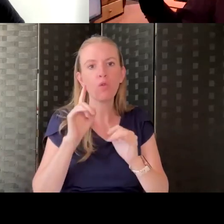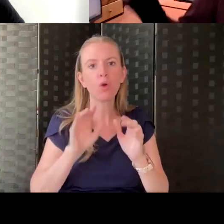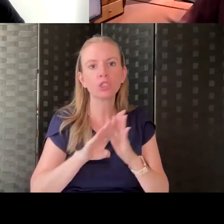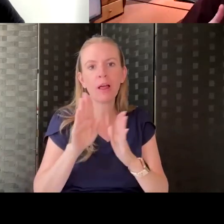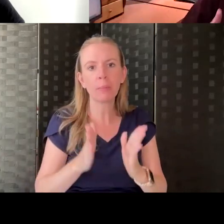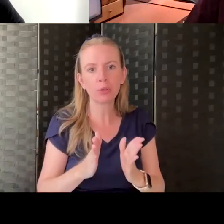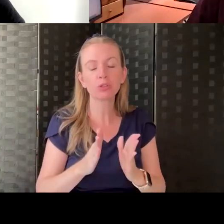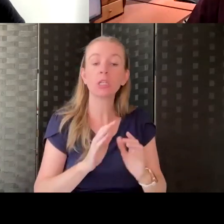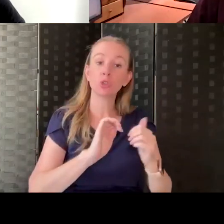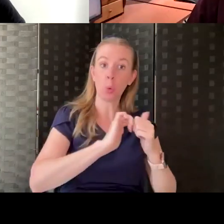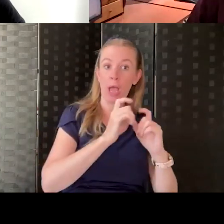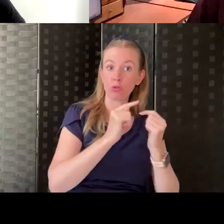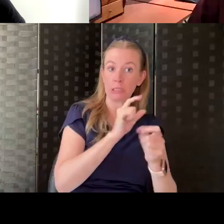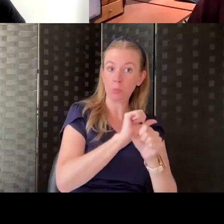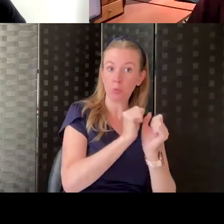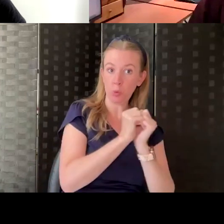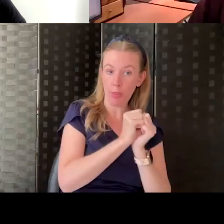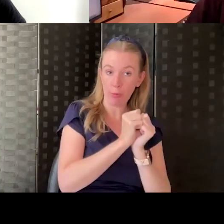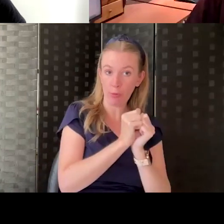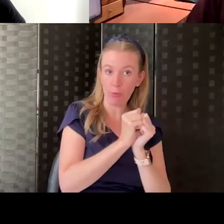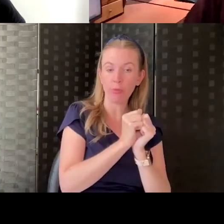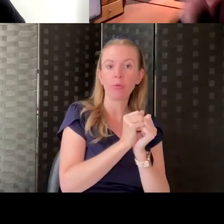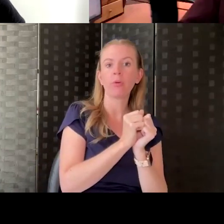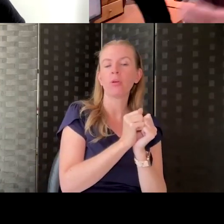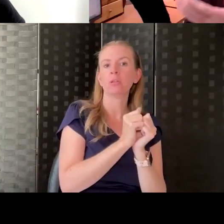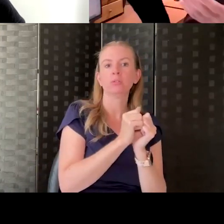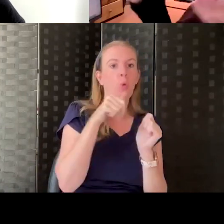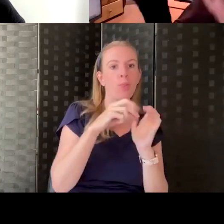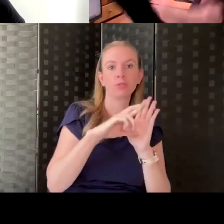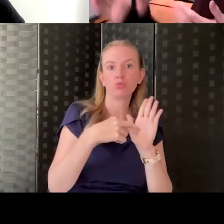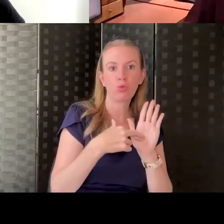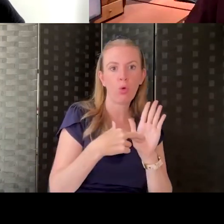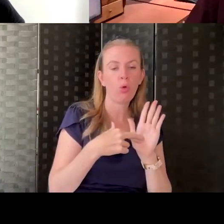get teams working together? You are in this role, how'd you get the next rule to work?